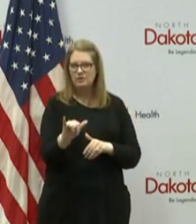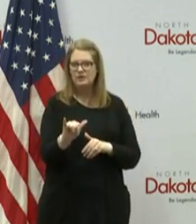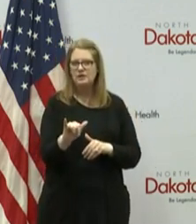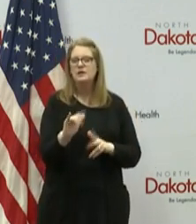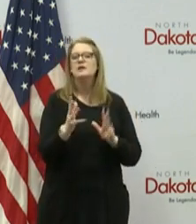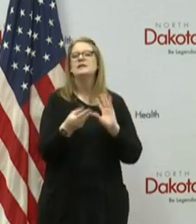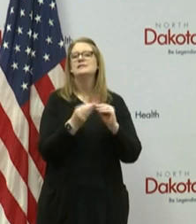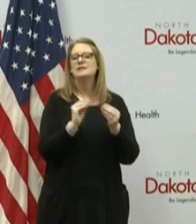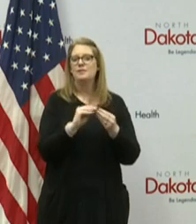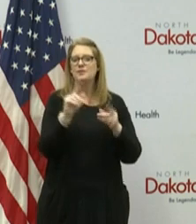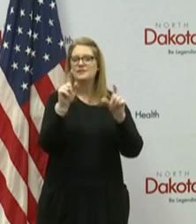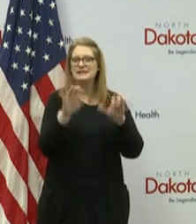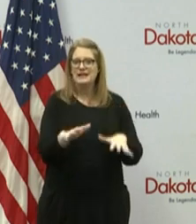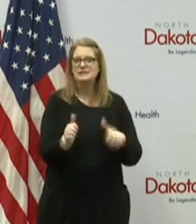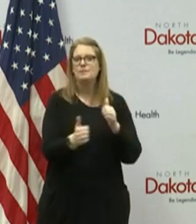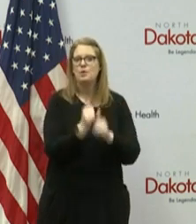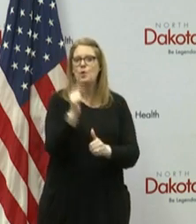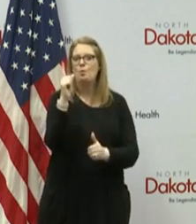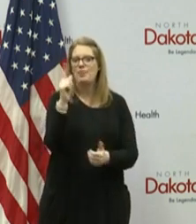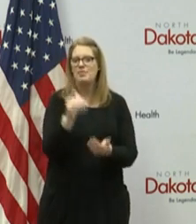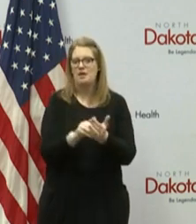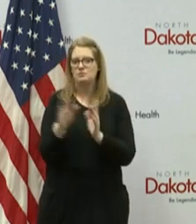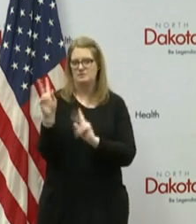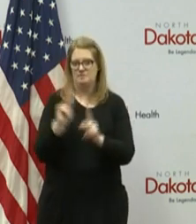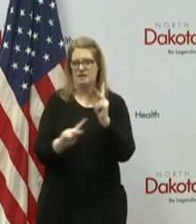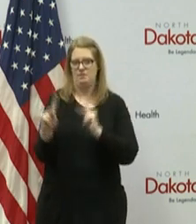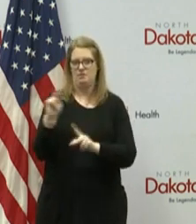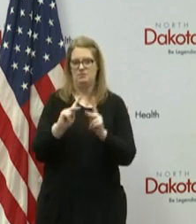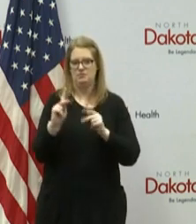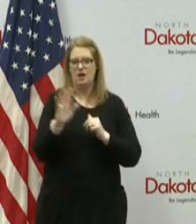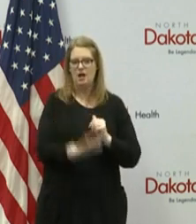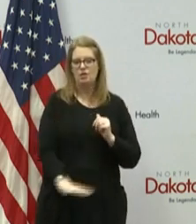PORTION LAST WEEK. WE WANT TO SHOW YOU EACH DAY WE SHOW DIFFERENT COUNTY SLIDES AND TODAY WE ARE SHOWING THE